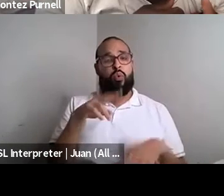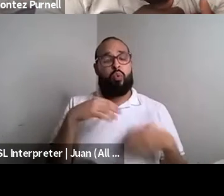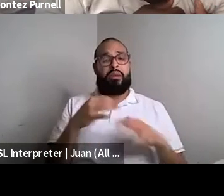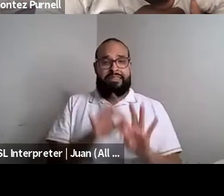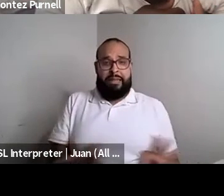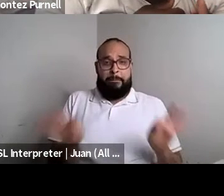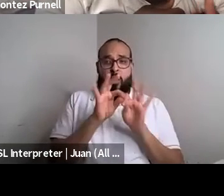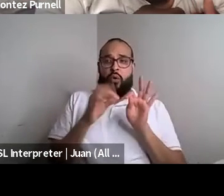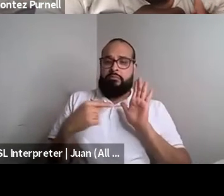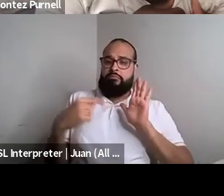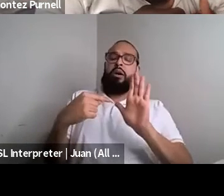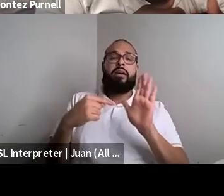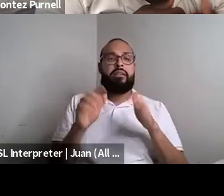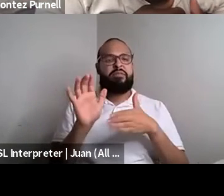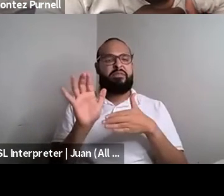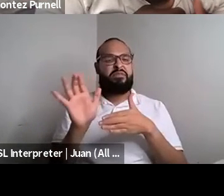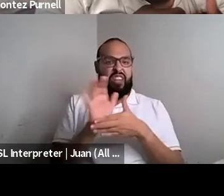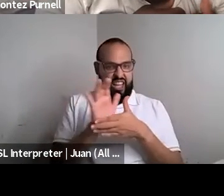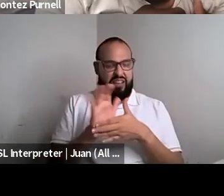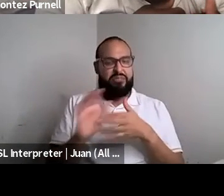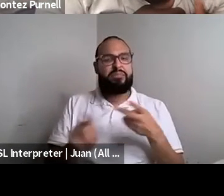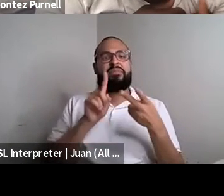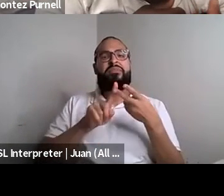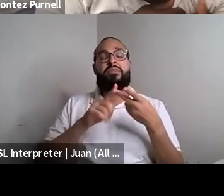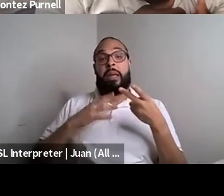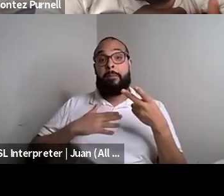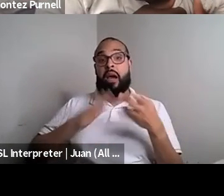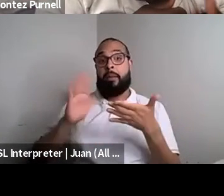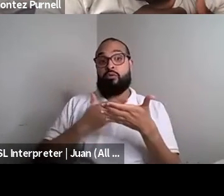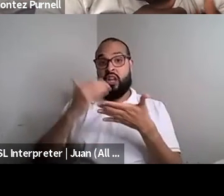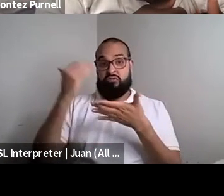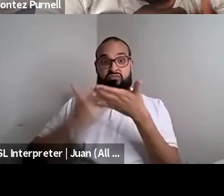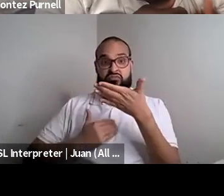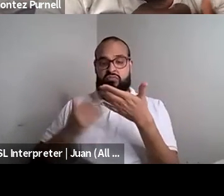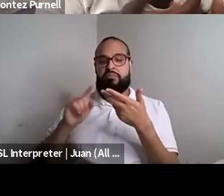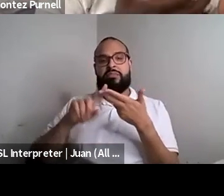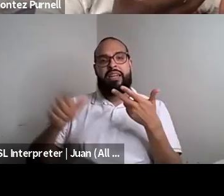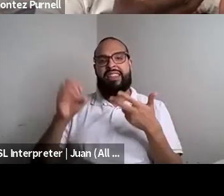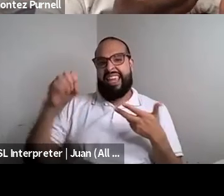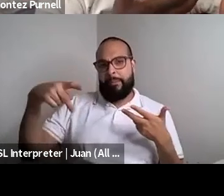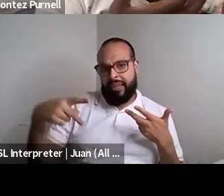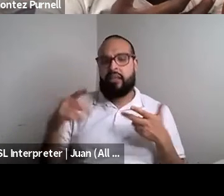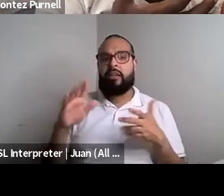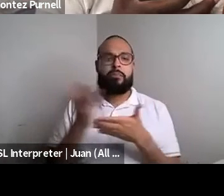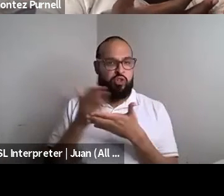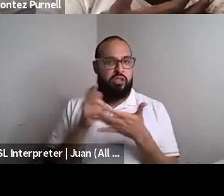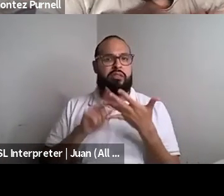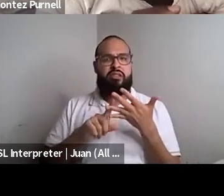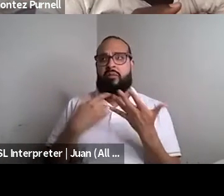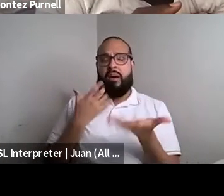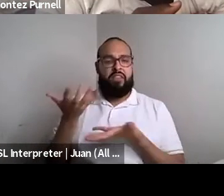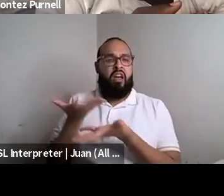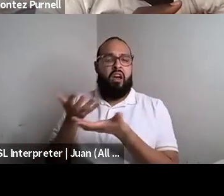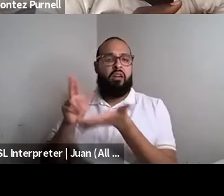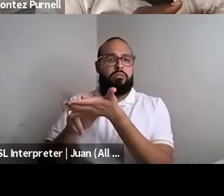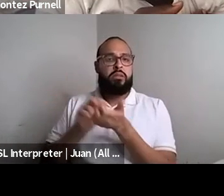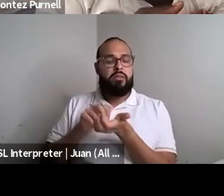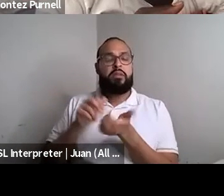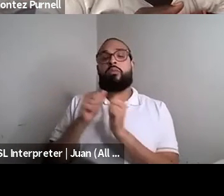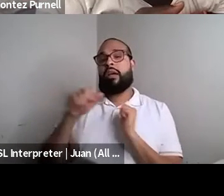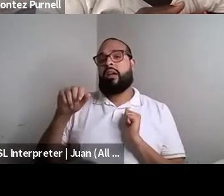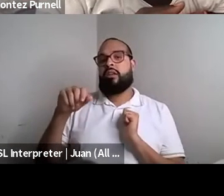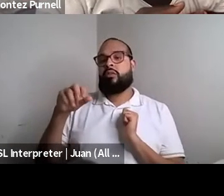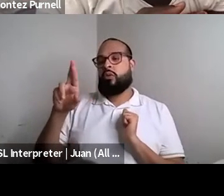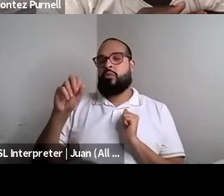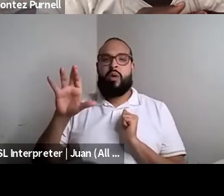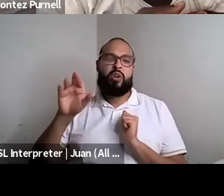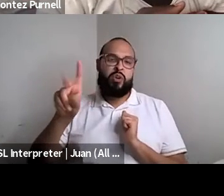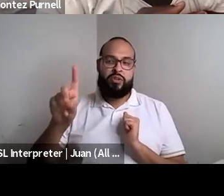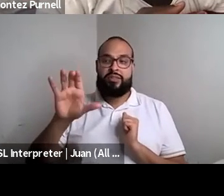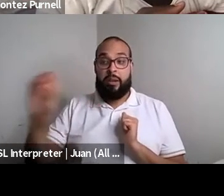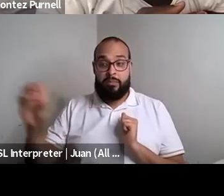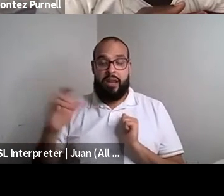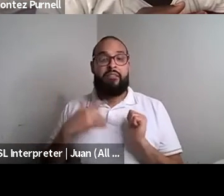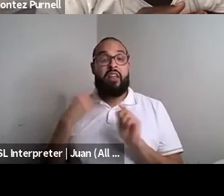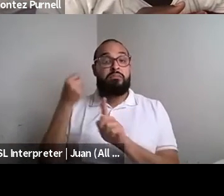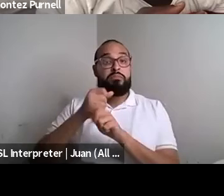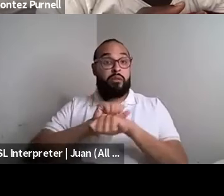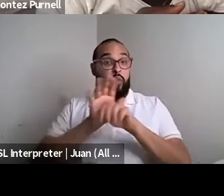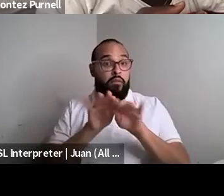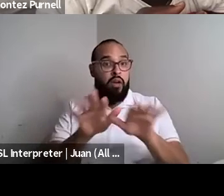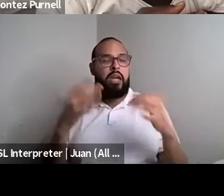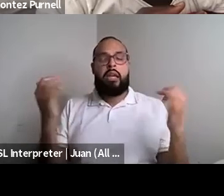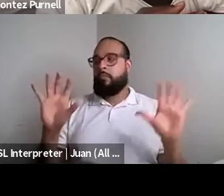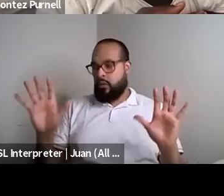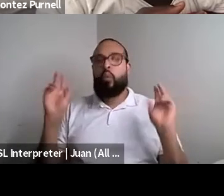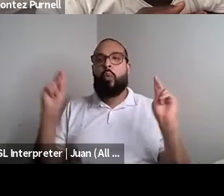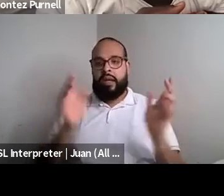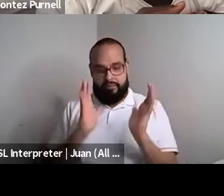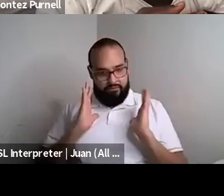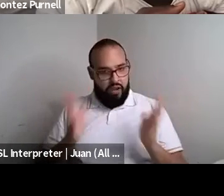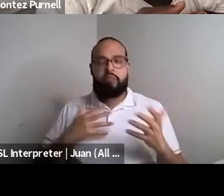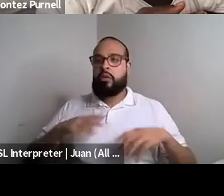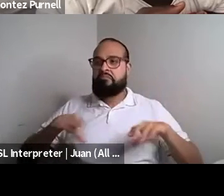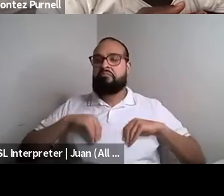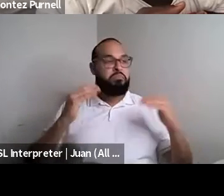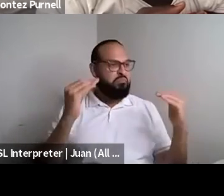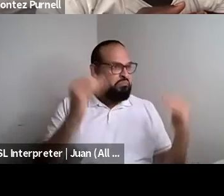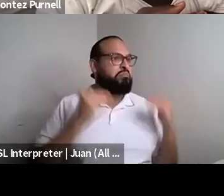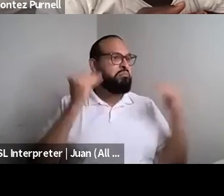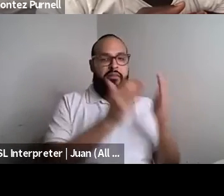Kokumo: I am working on my album. Another EP I have random record company is like cold. It came and it just made me like take it to the next level, because the plan was already to come back with the music thing like that, you know,